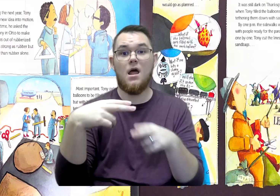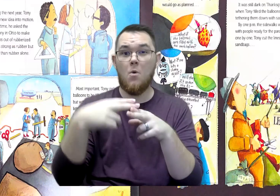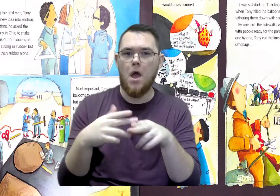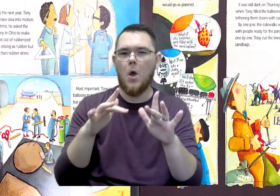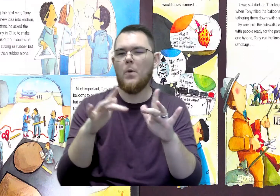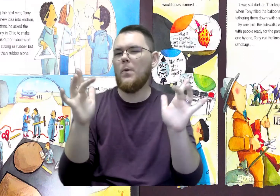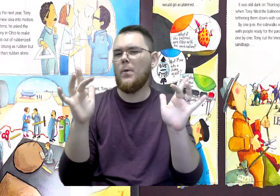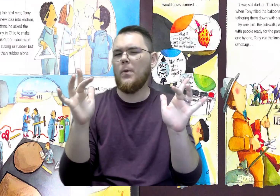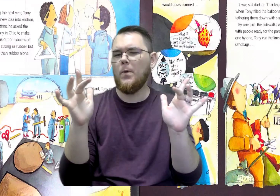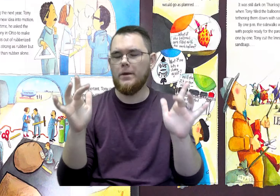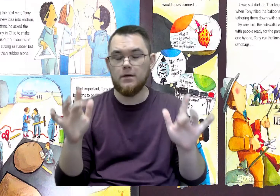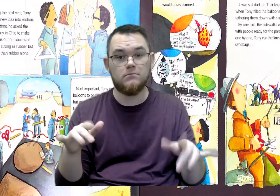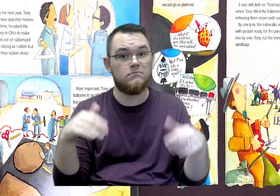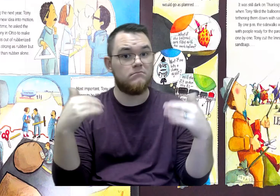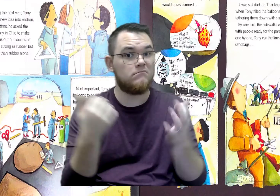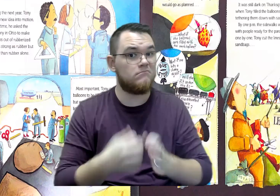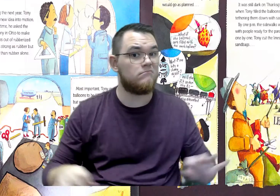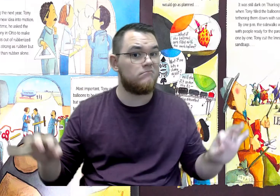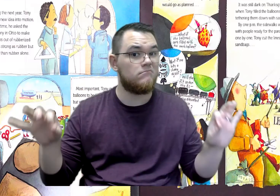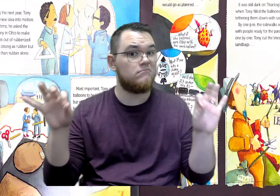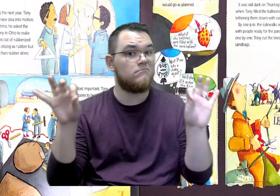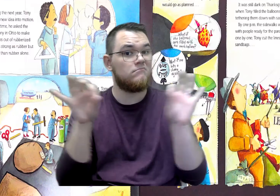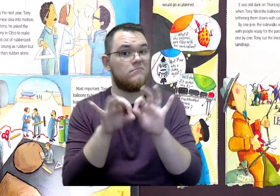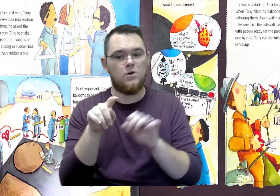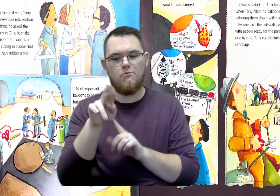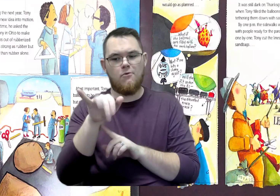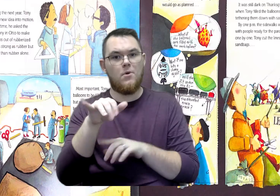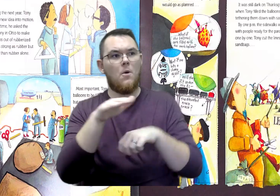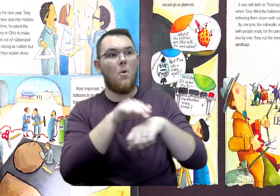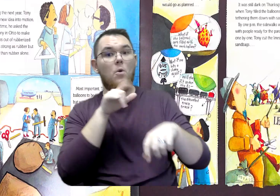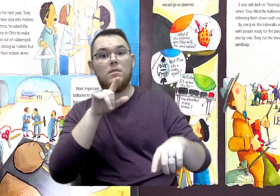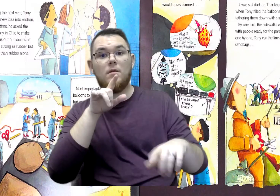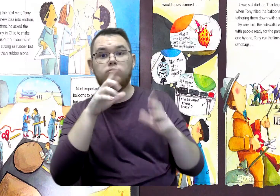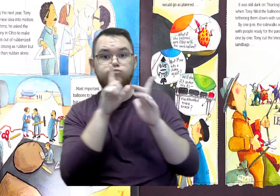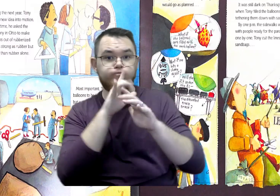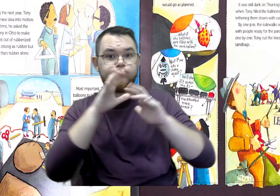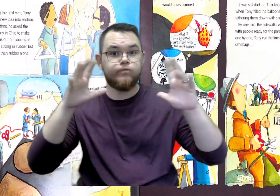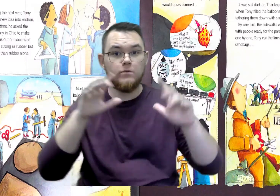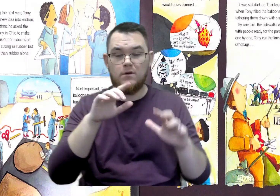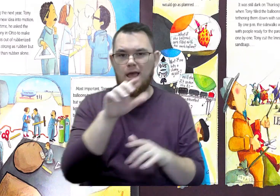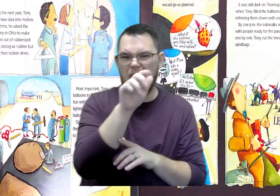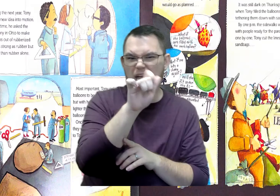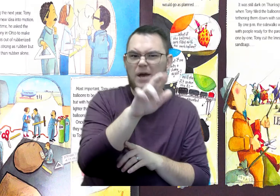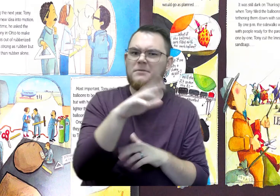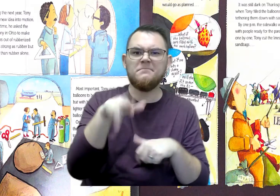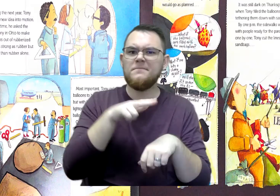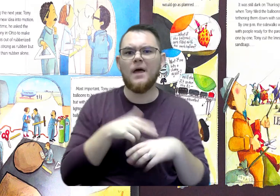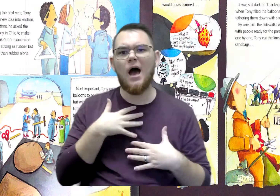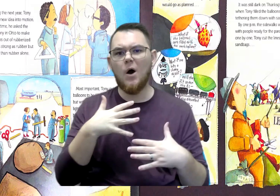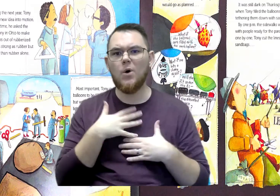Most important, Tony ordered the balloons to be filled not just with air but with helium